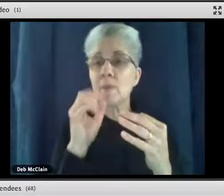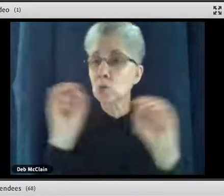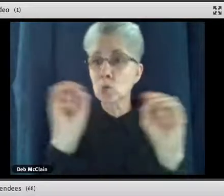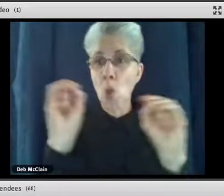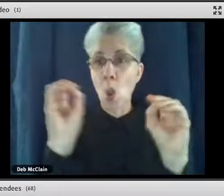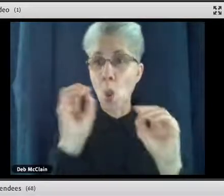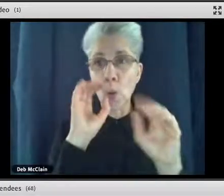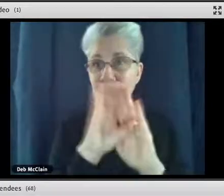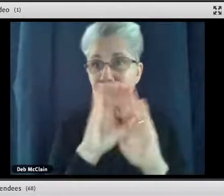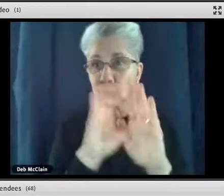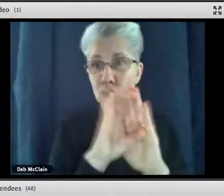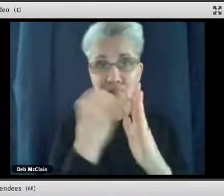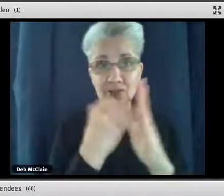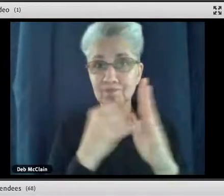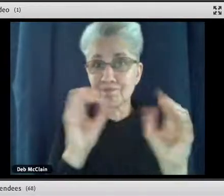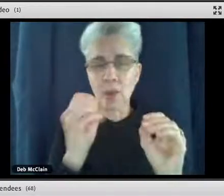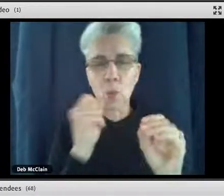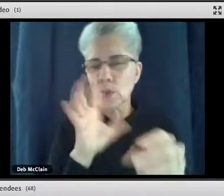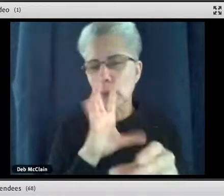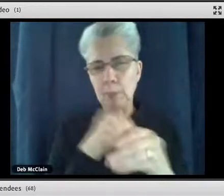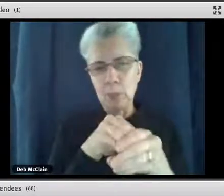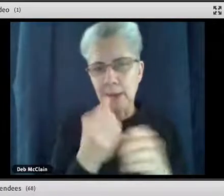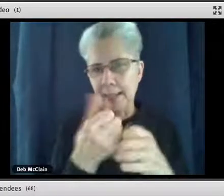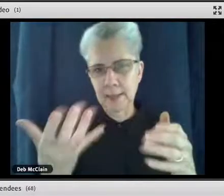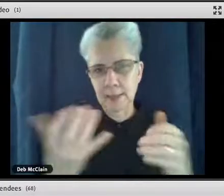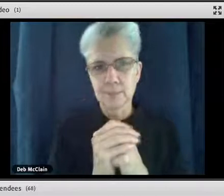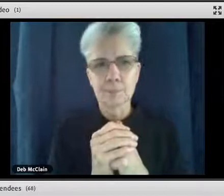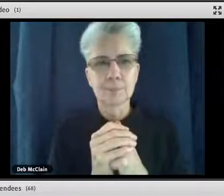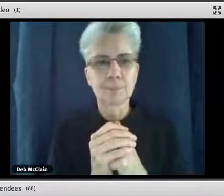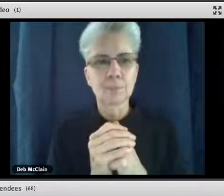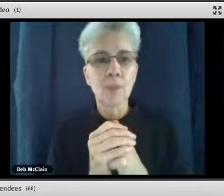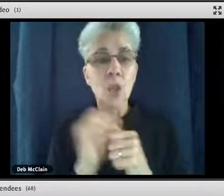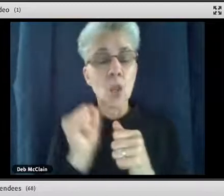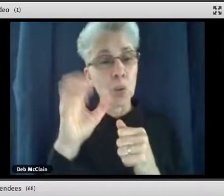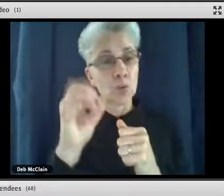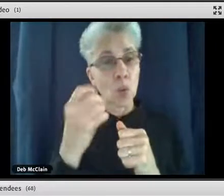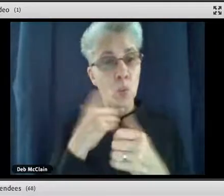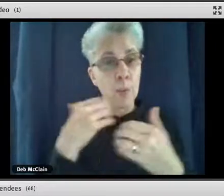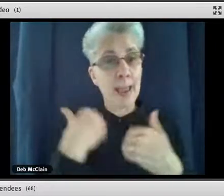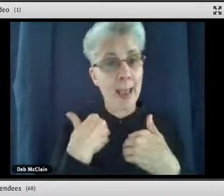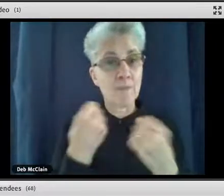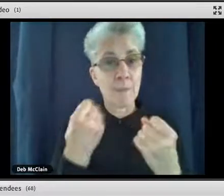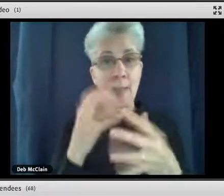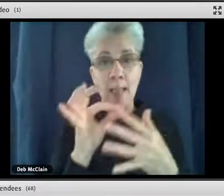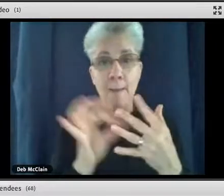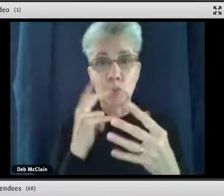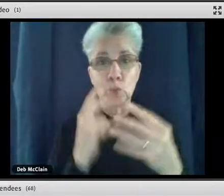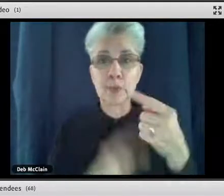And this is optional. Okay, so if there's no illustrations, then we don't want to put anything here.